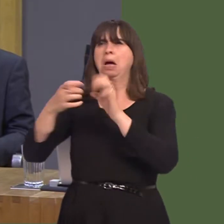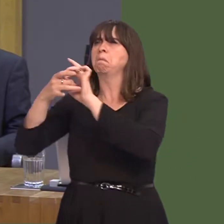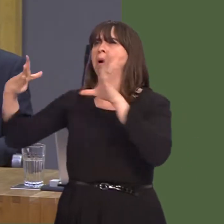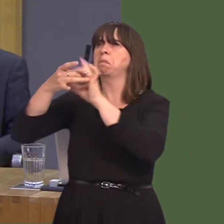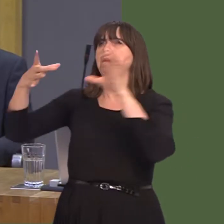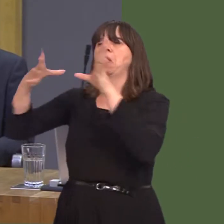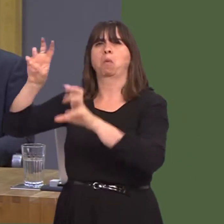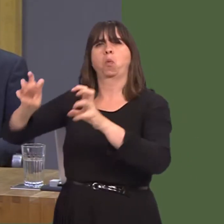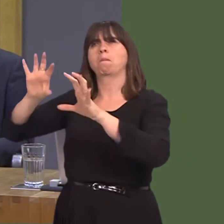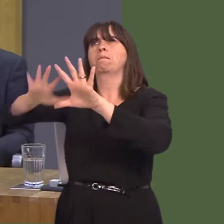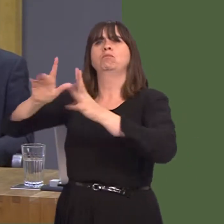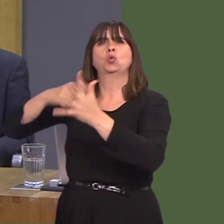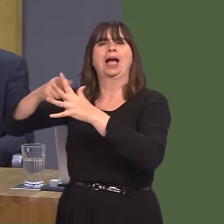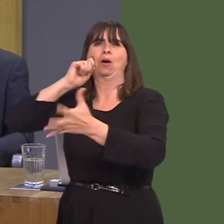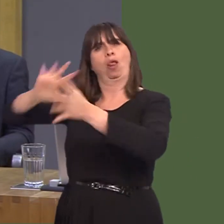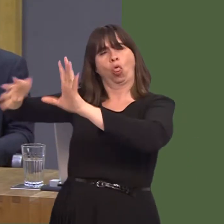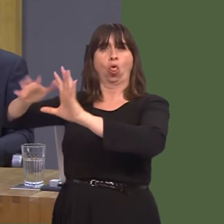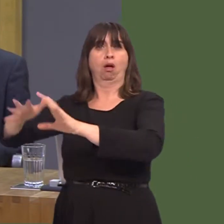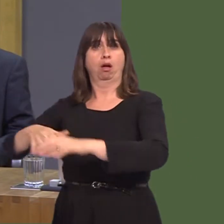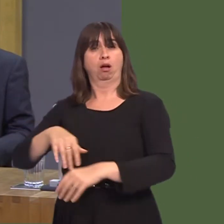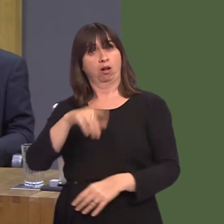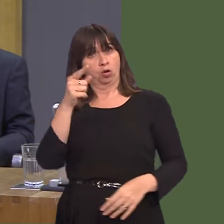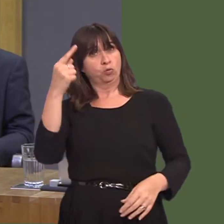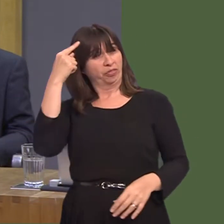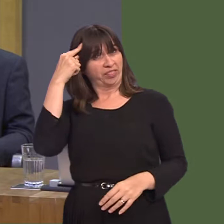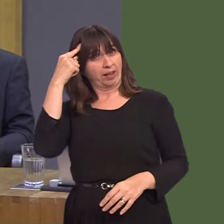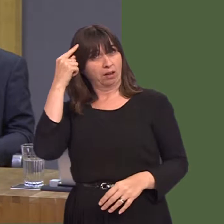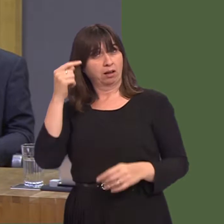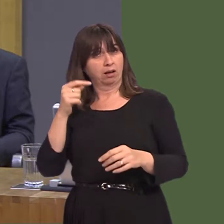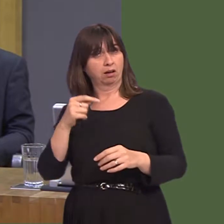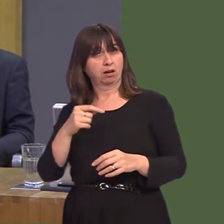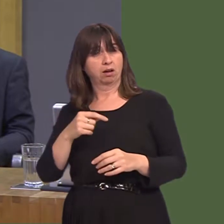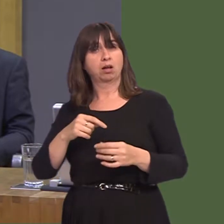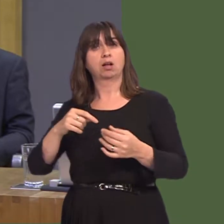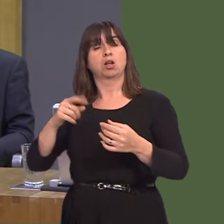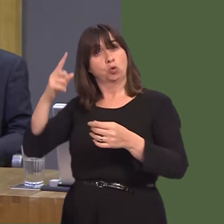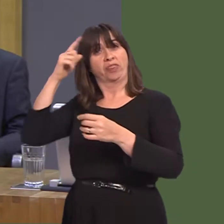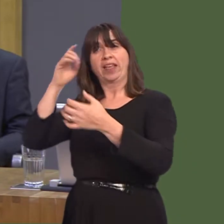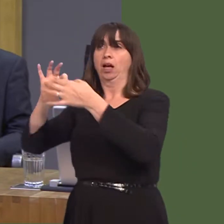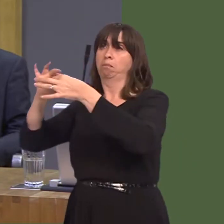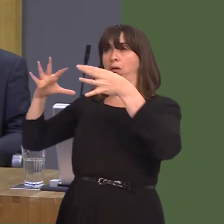welfare, does he think this reckless undermining of the social union is what has driven calls